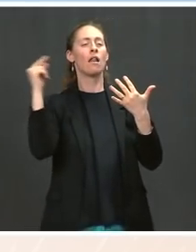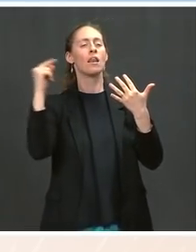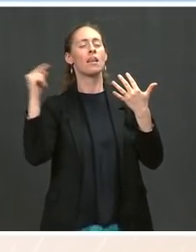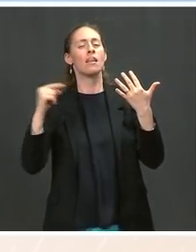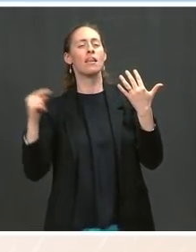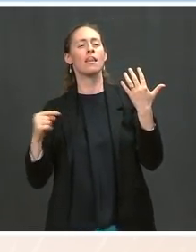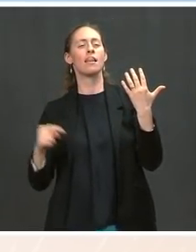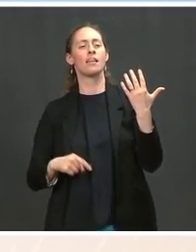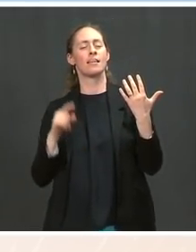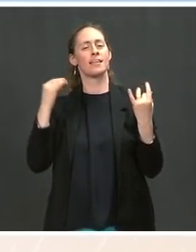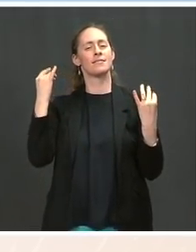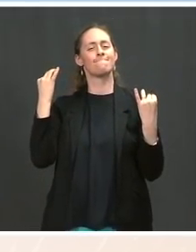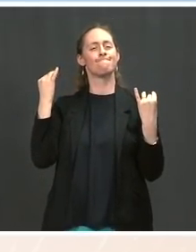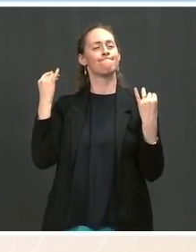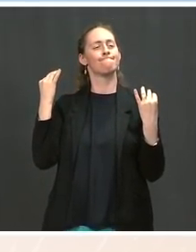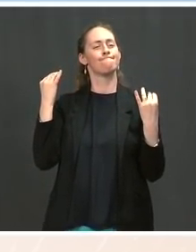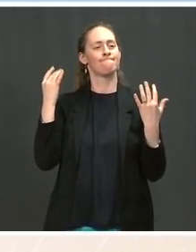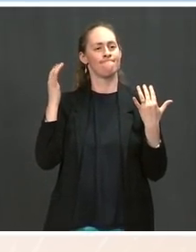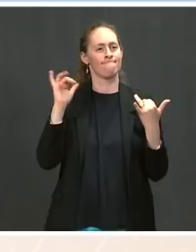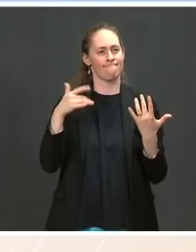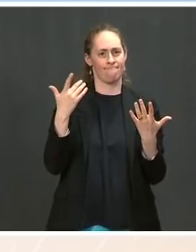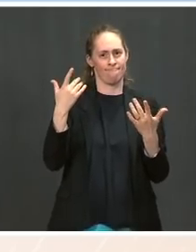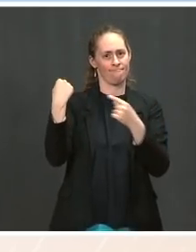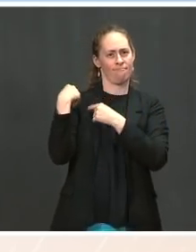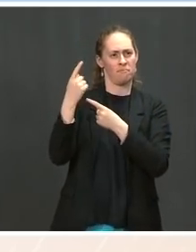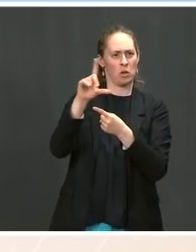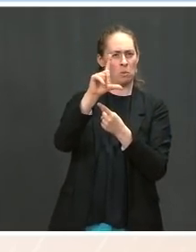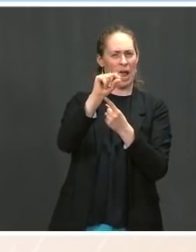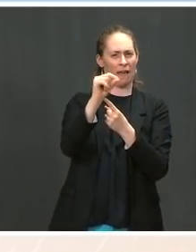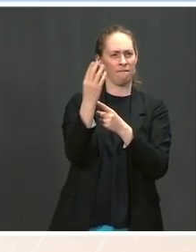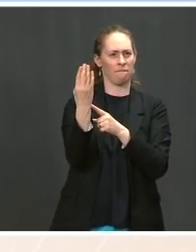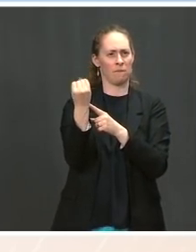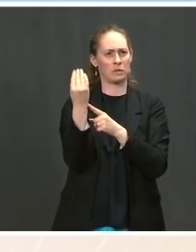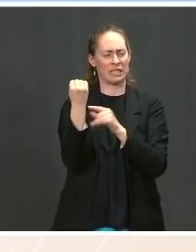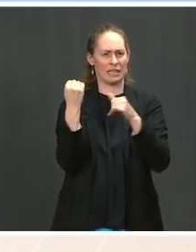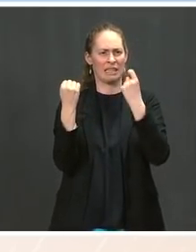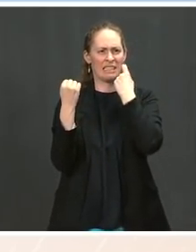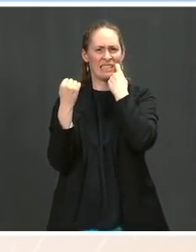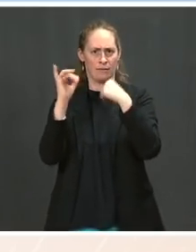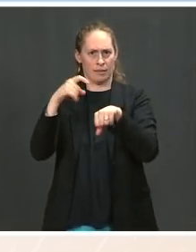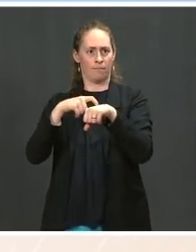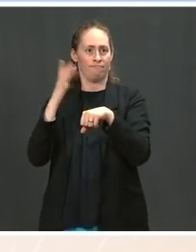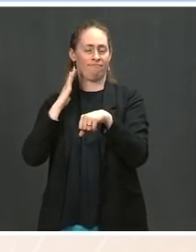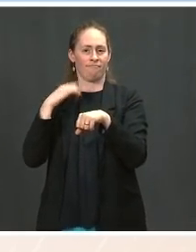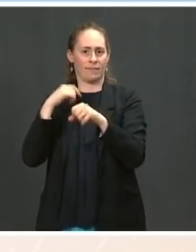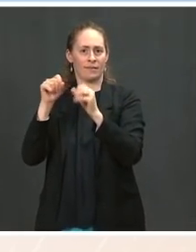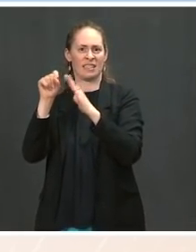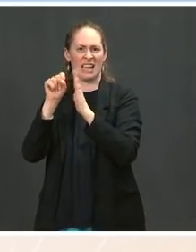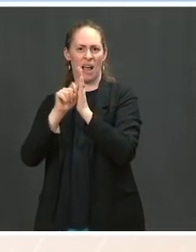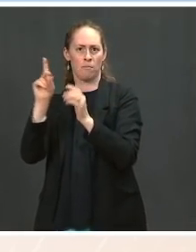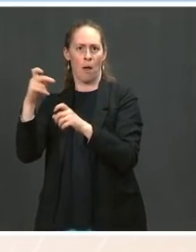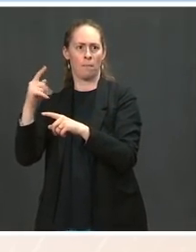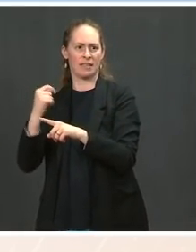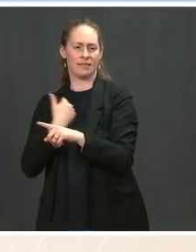you know, back in 2014, which seems recent -- back when I was at the State Department, I should say -- NATO Allies issued a declaration affirming